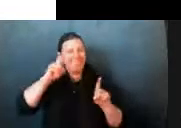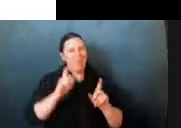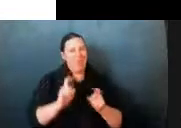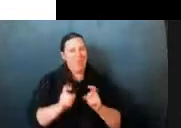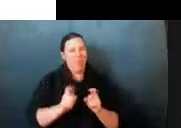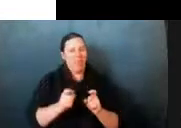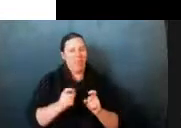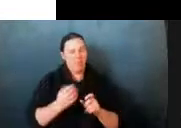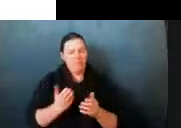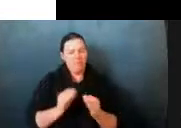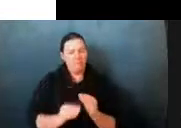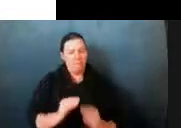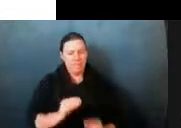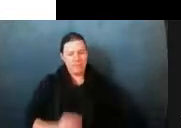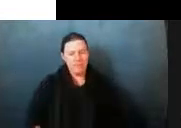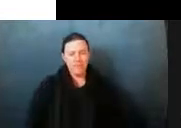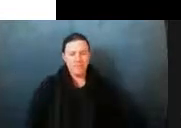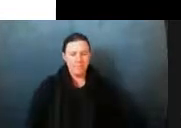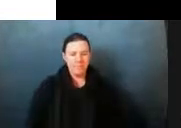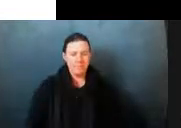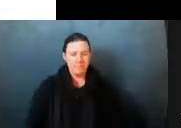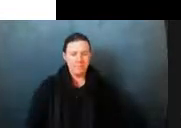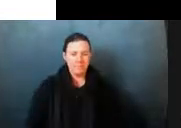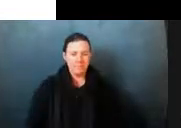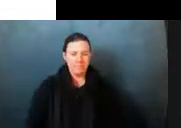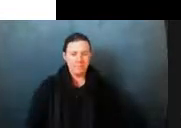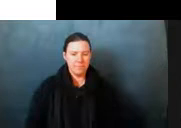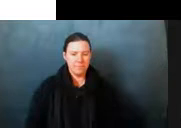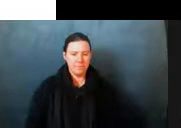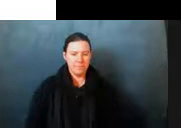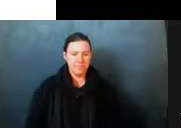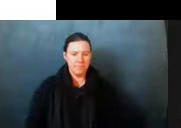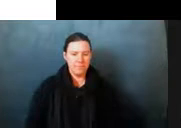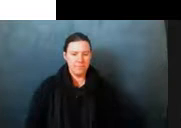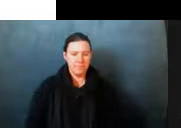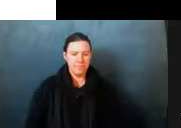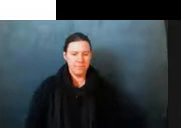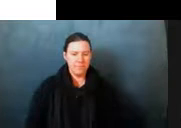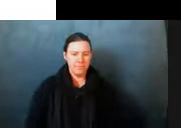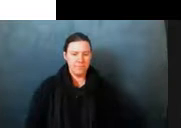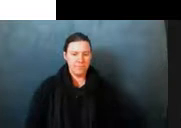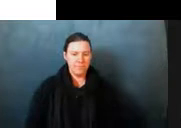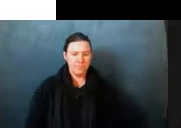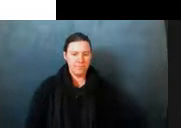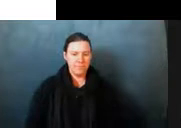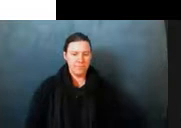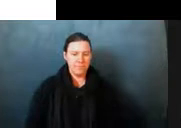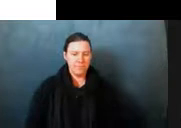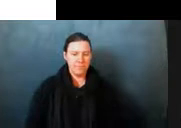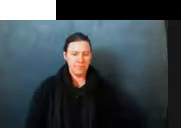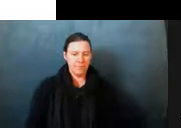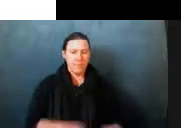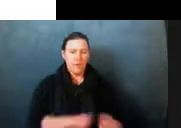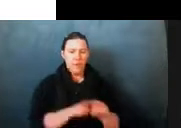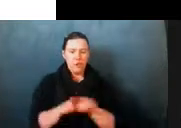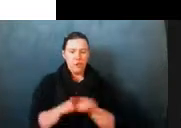The other thing too, is I think that there are organizations who have these arbitrary barriers